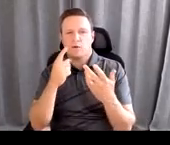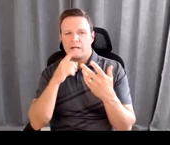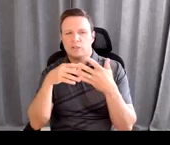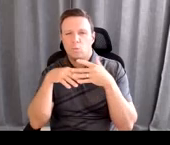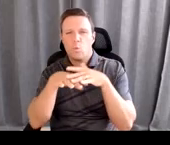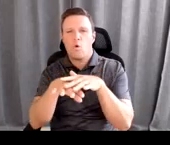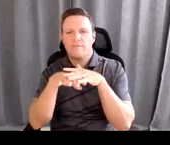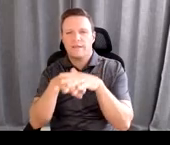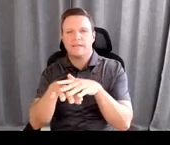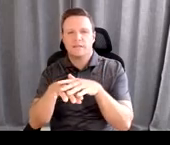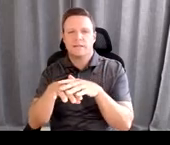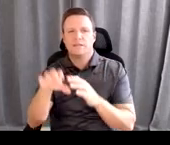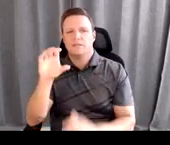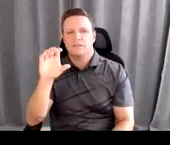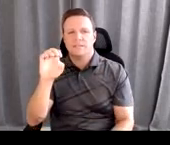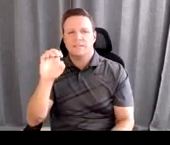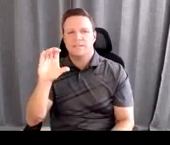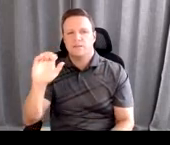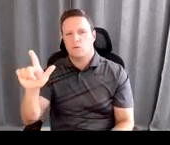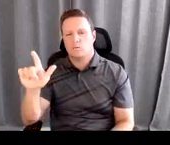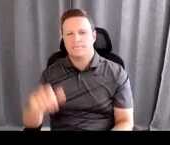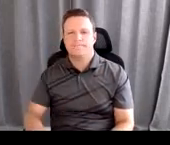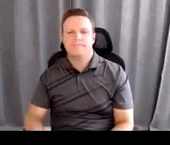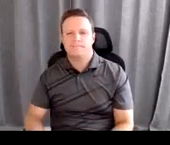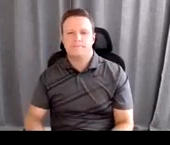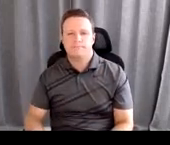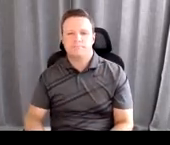And then the and the foundation is based on a few guiding principles.